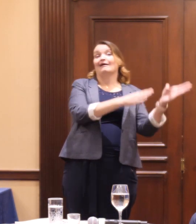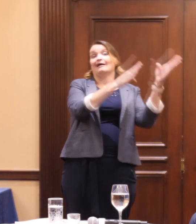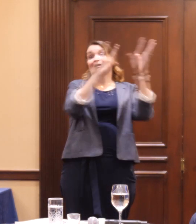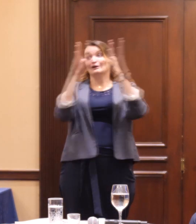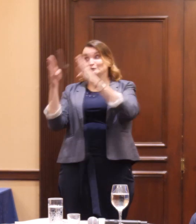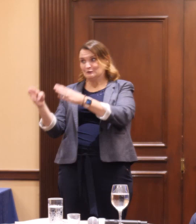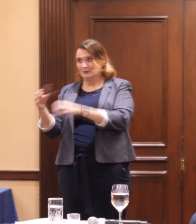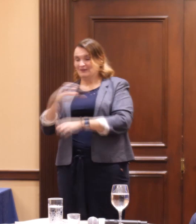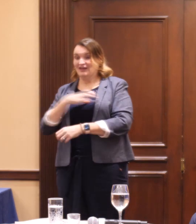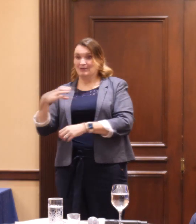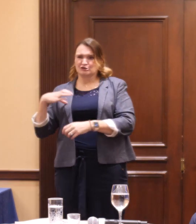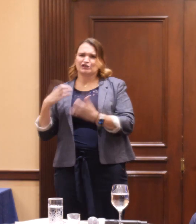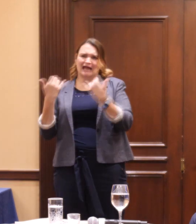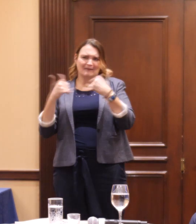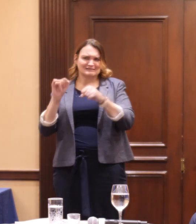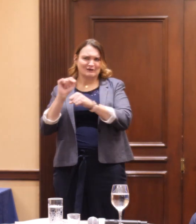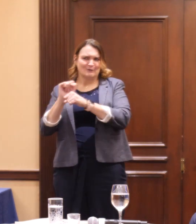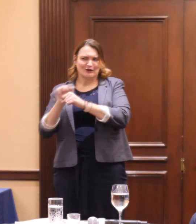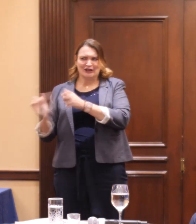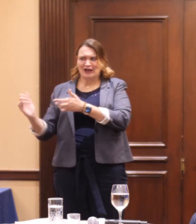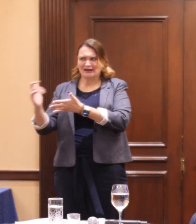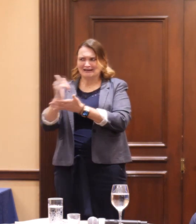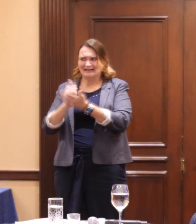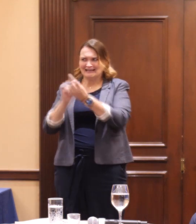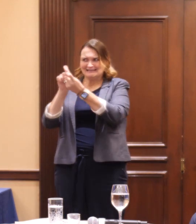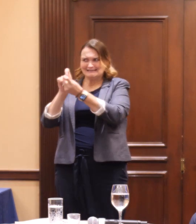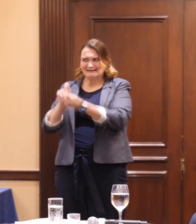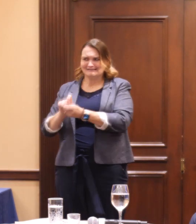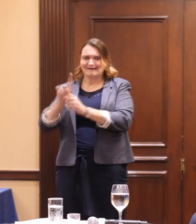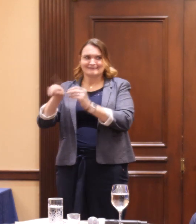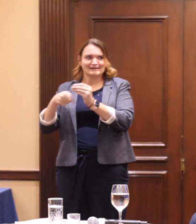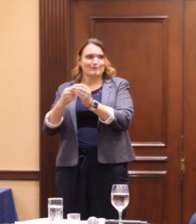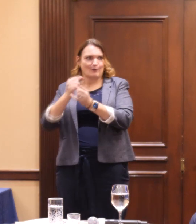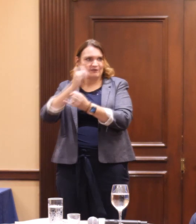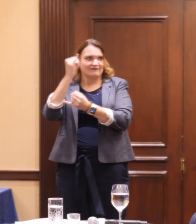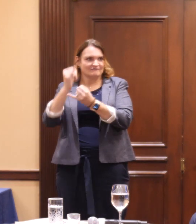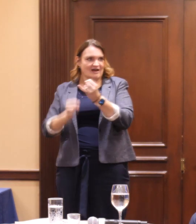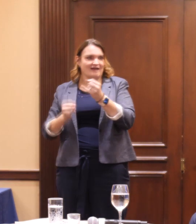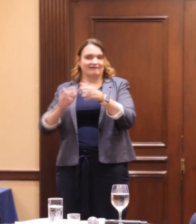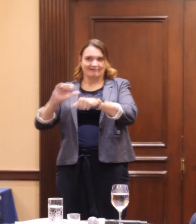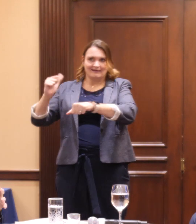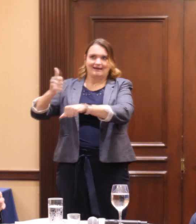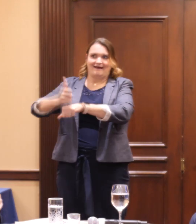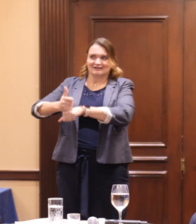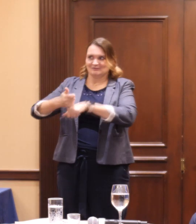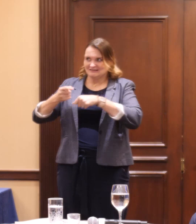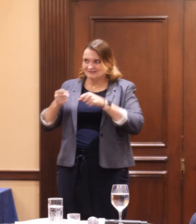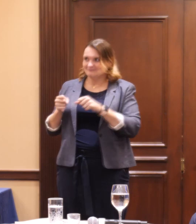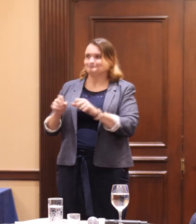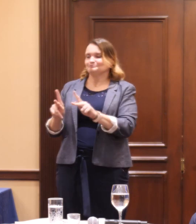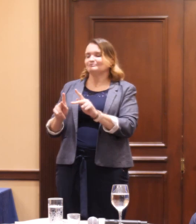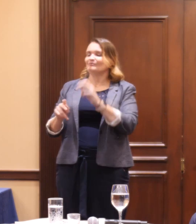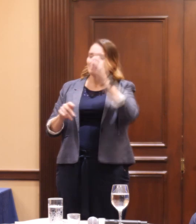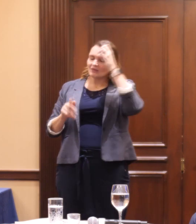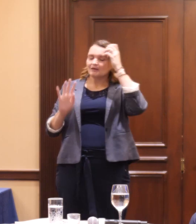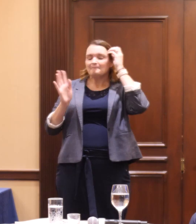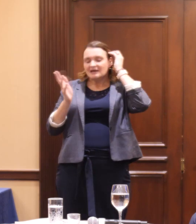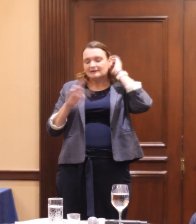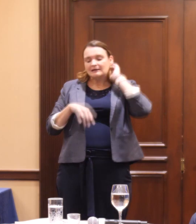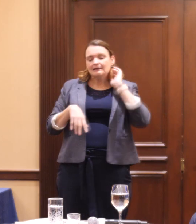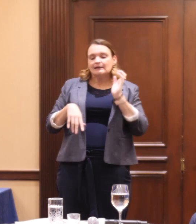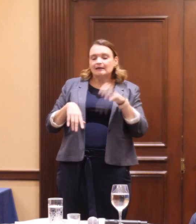getting the details of the actual final enactment of it on the website but I think it's, I speak